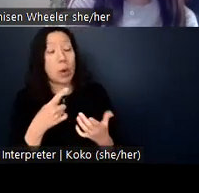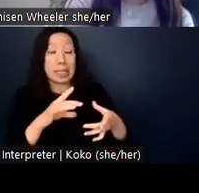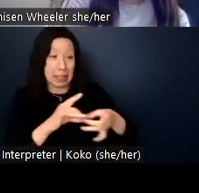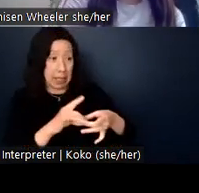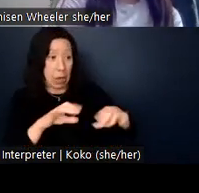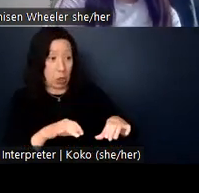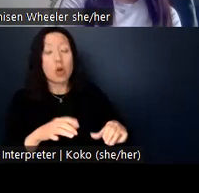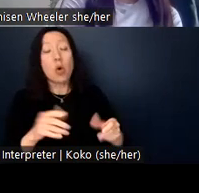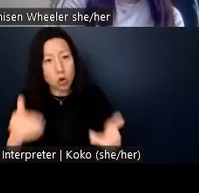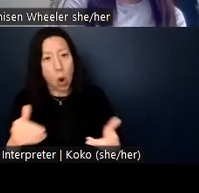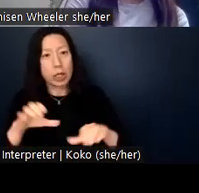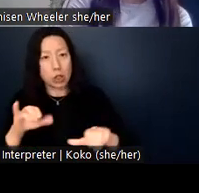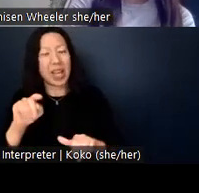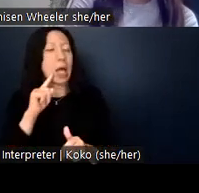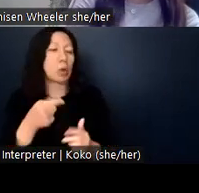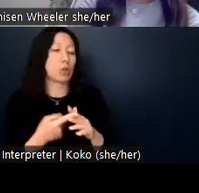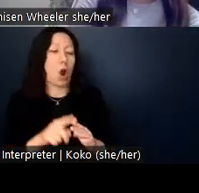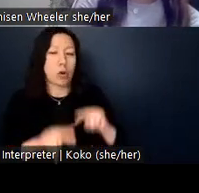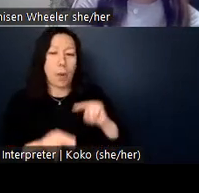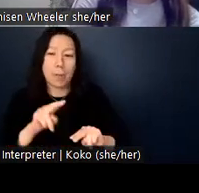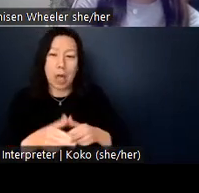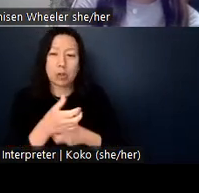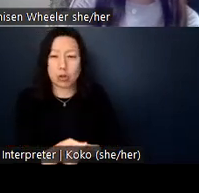with this is a lot of other examples on the screen.